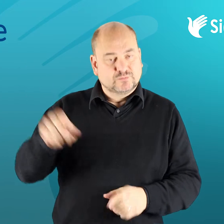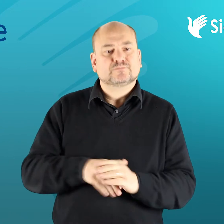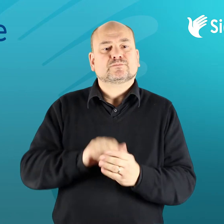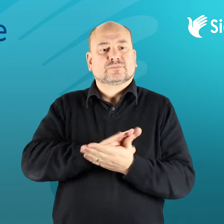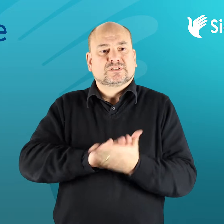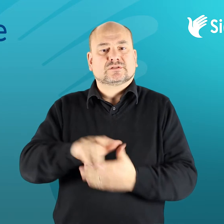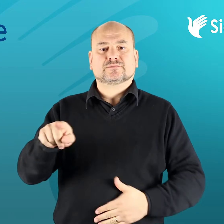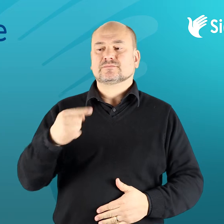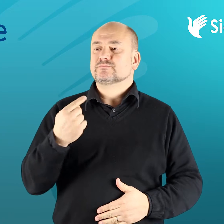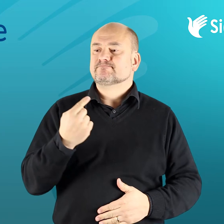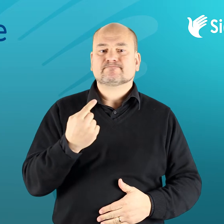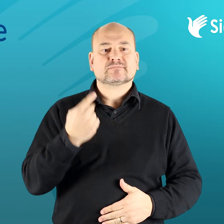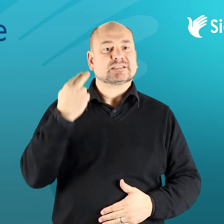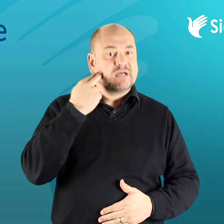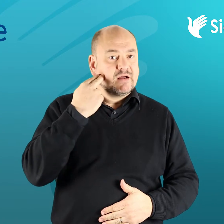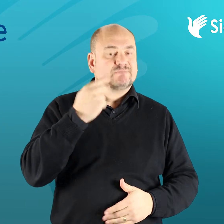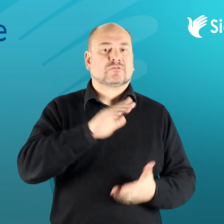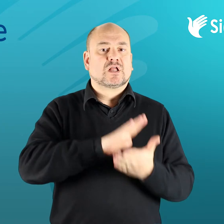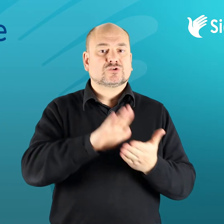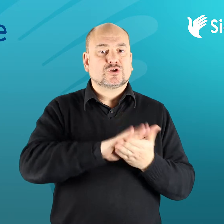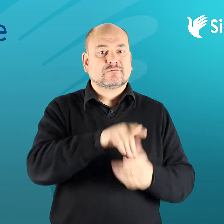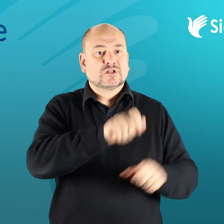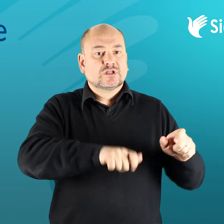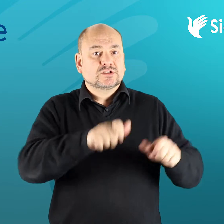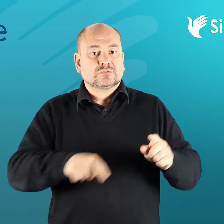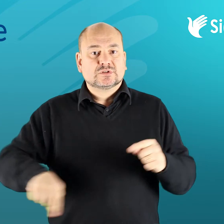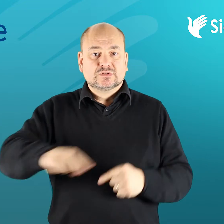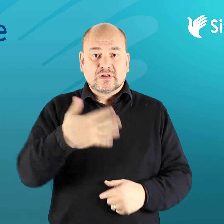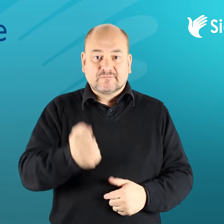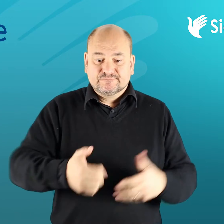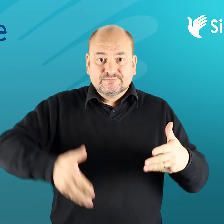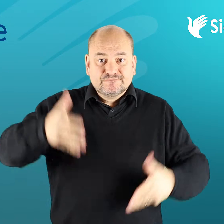enables deaf or hard of hearing customers who use BSL